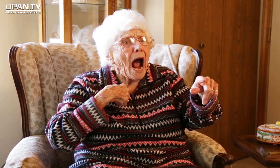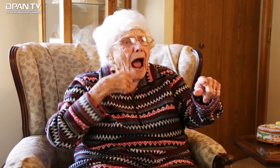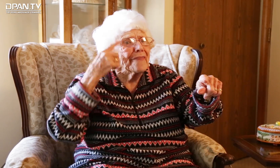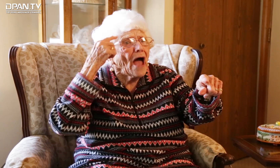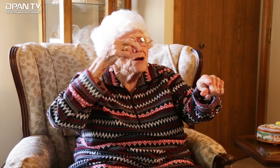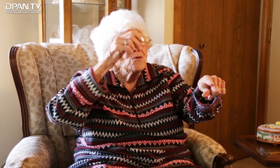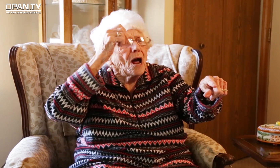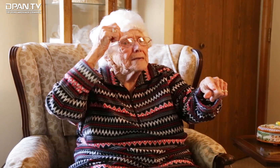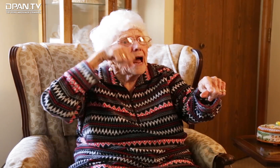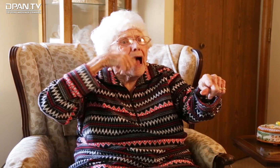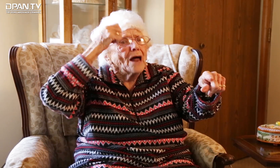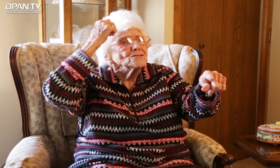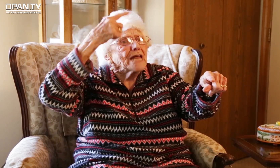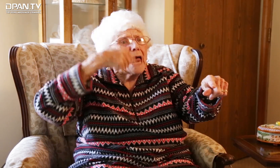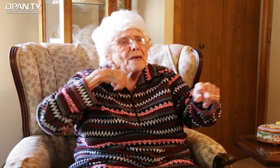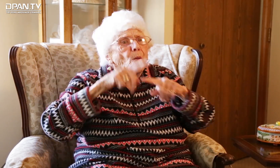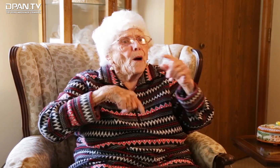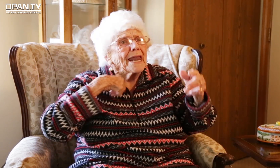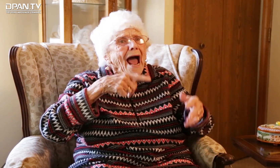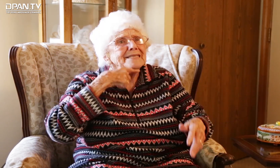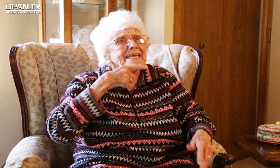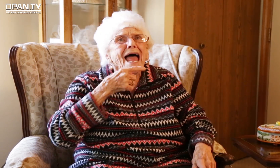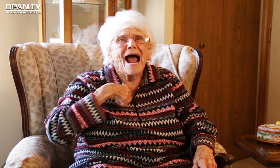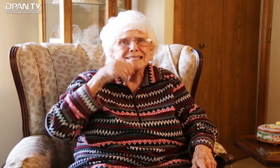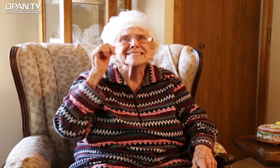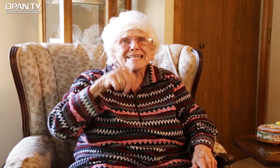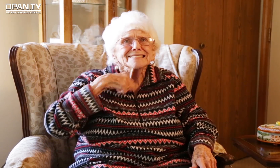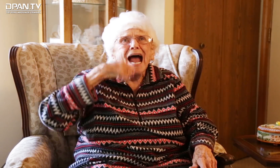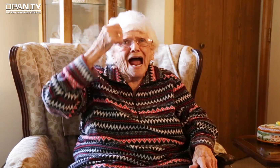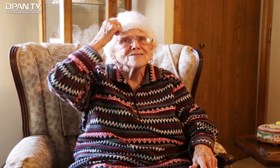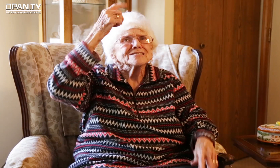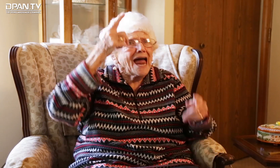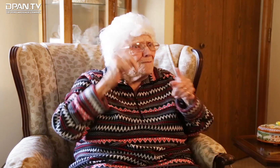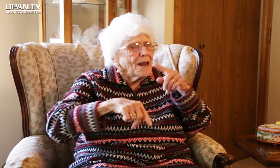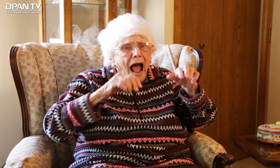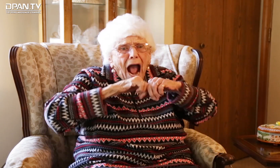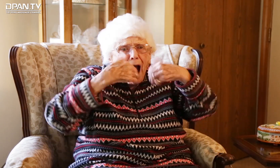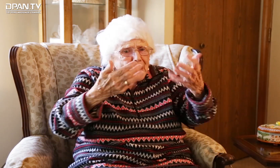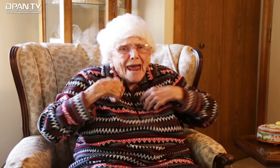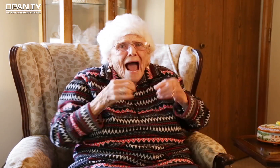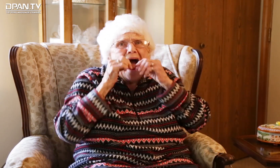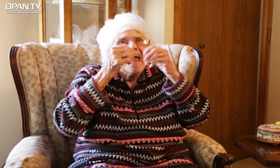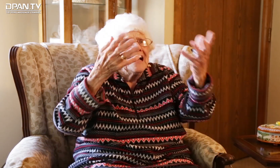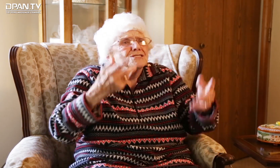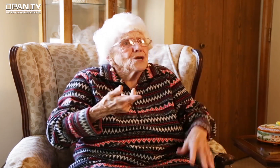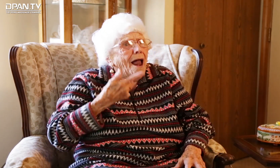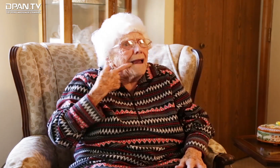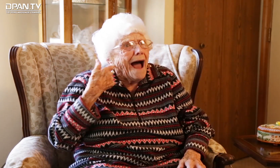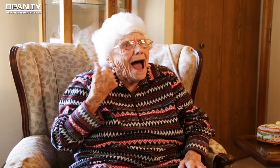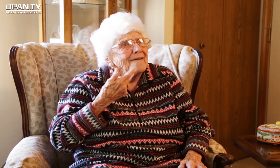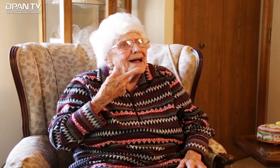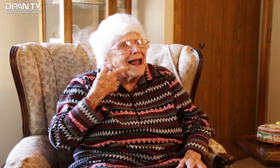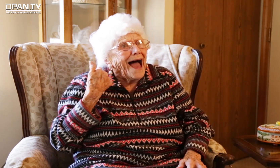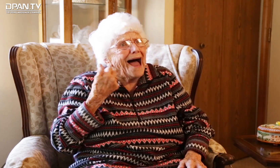The nurse apologized and thought I didn't understand her question. YES, I understand. How can I take it out for you?!